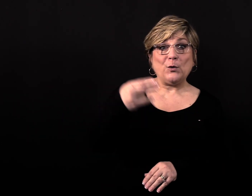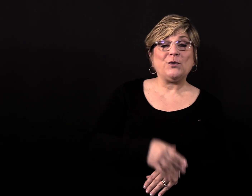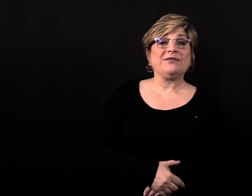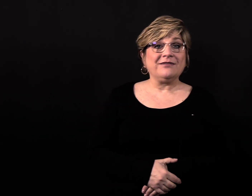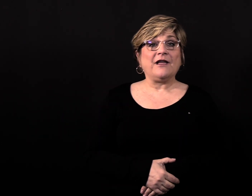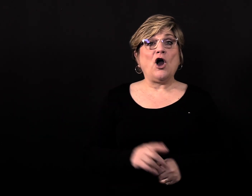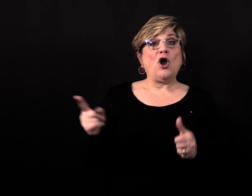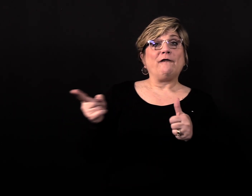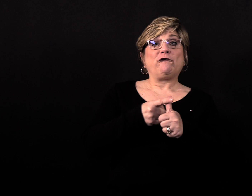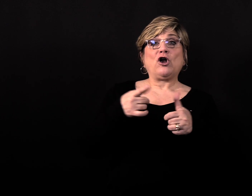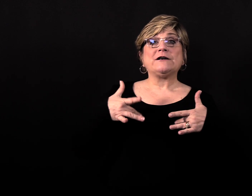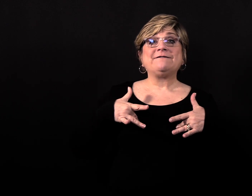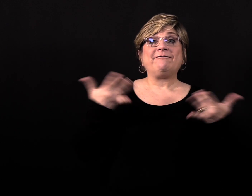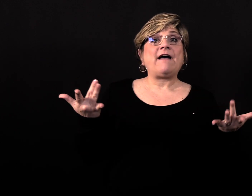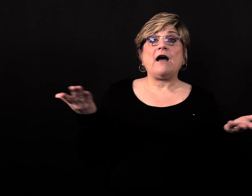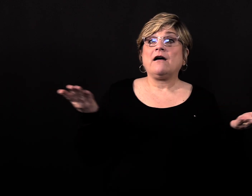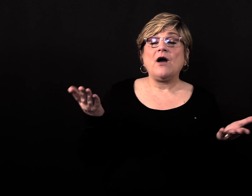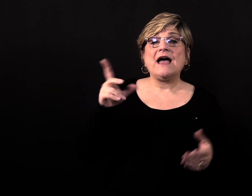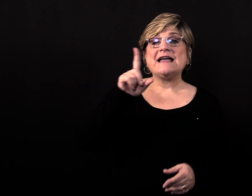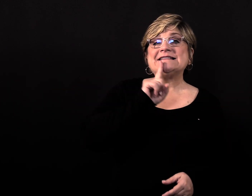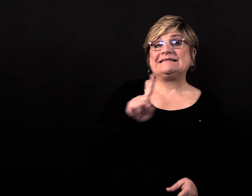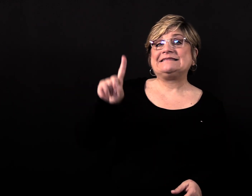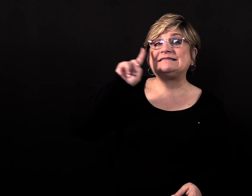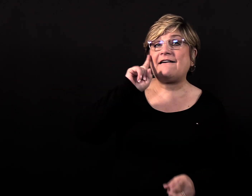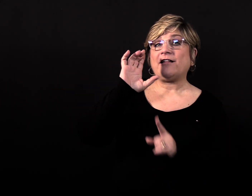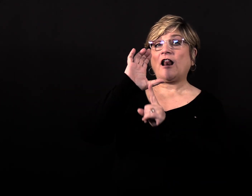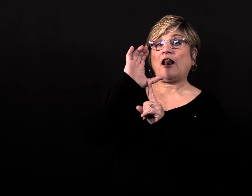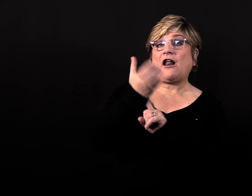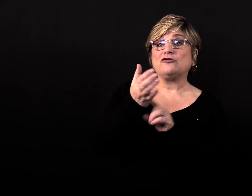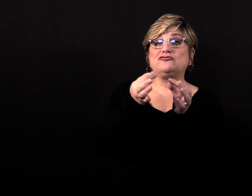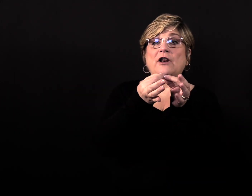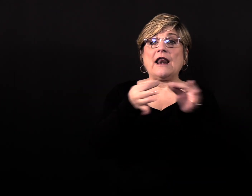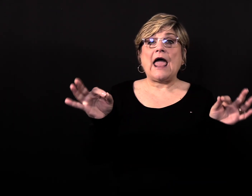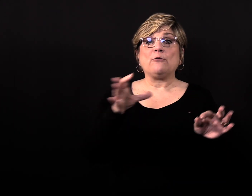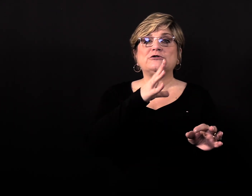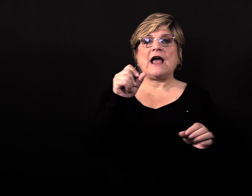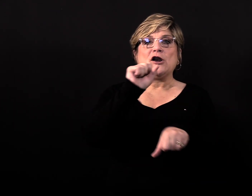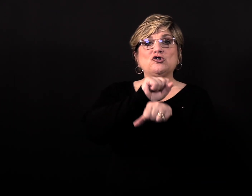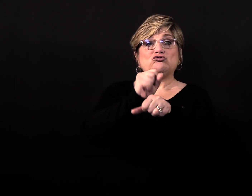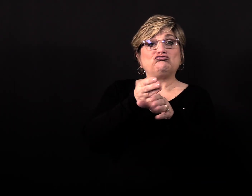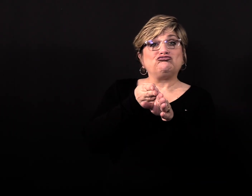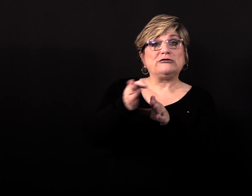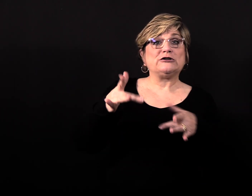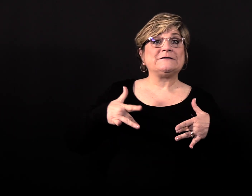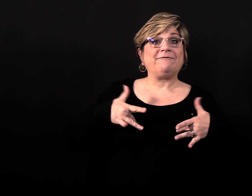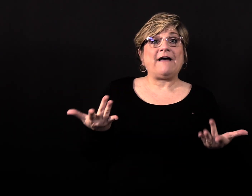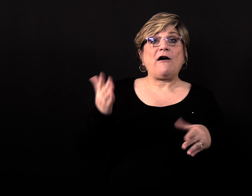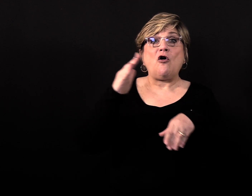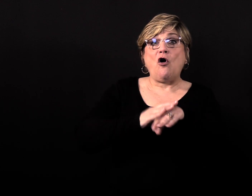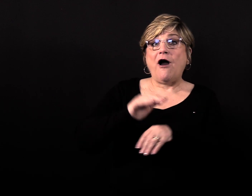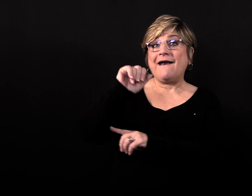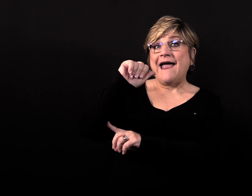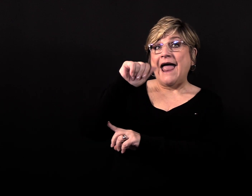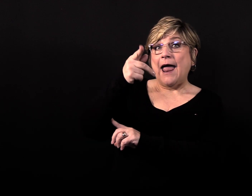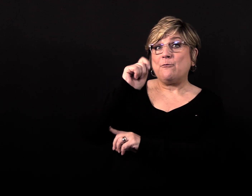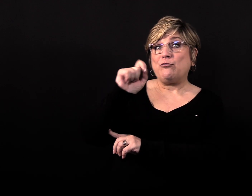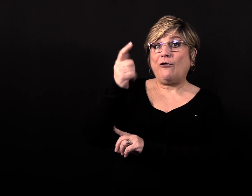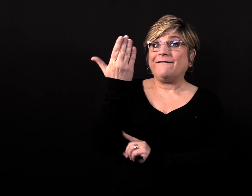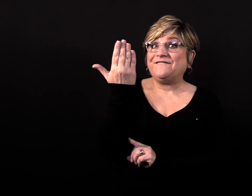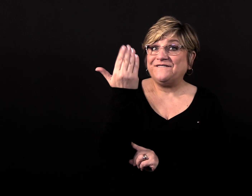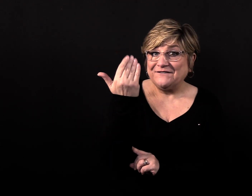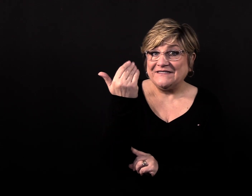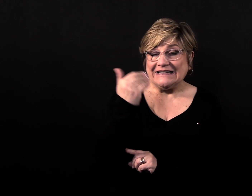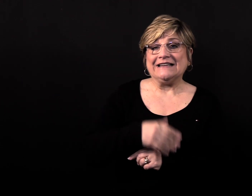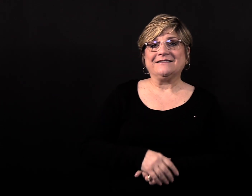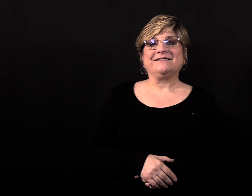exhibitor booth. The first event was the Deaf Culture Language and Careers event on April 13th.